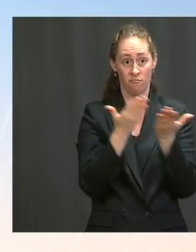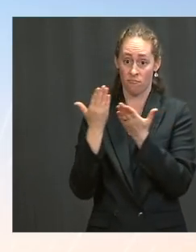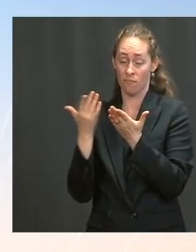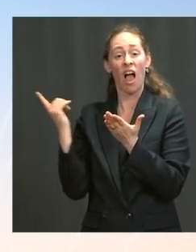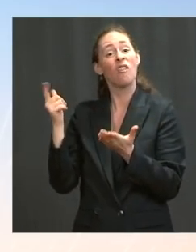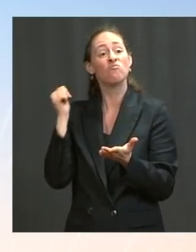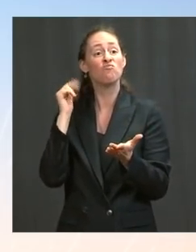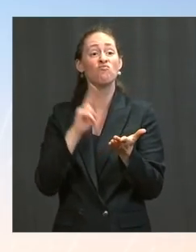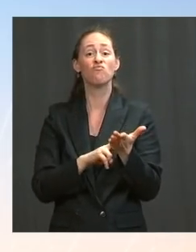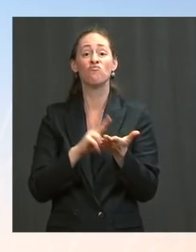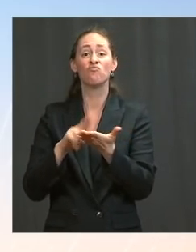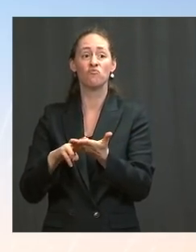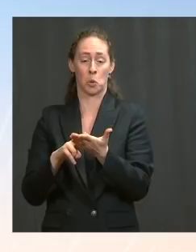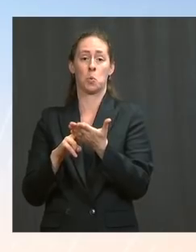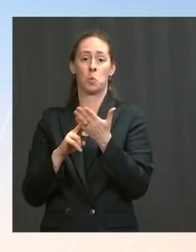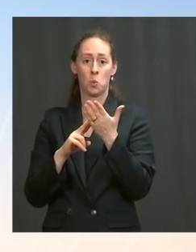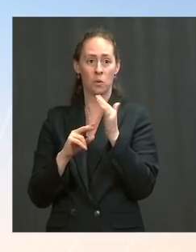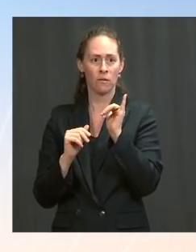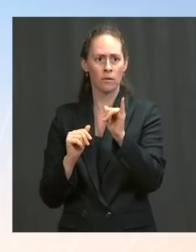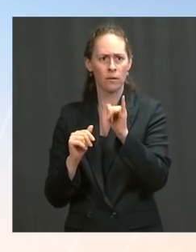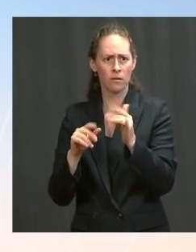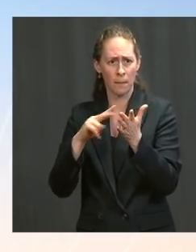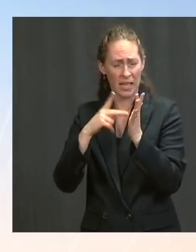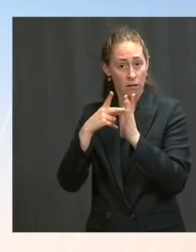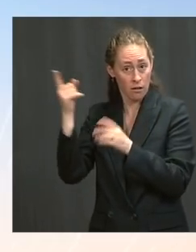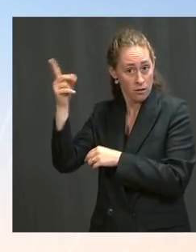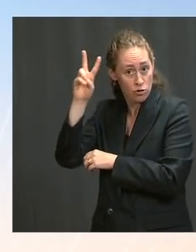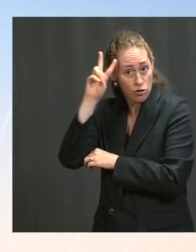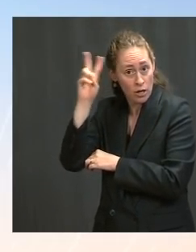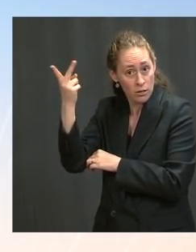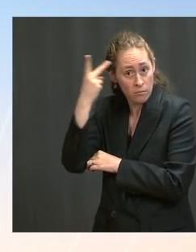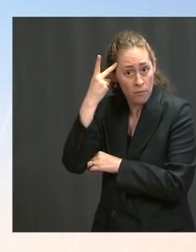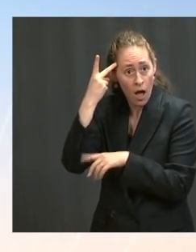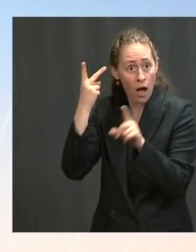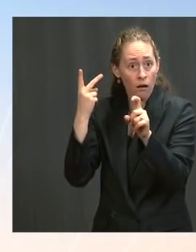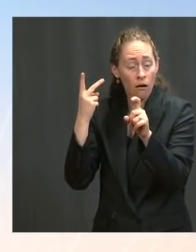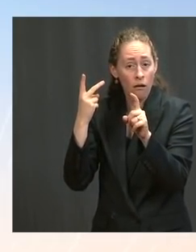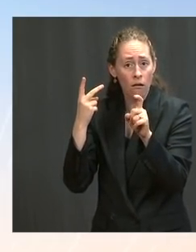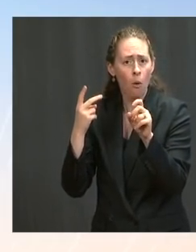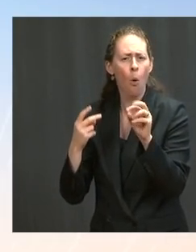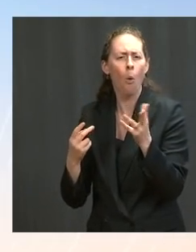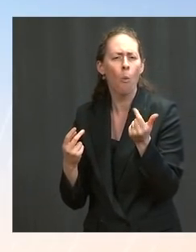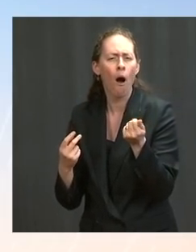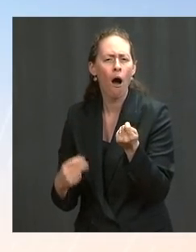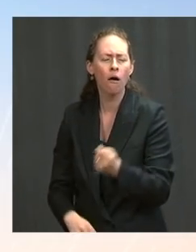So, did he change his mind? Or did he make a mistake? Ms. Psaki: I will -- I will say, Peter, I know that we're quite focused